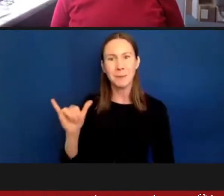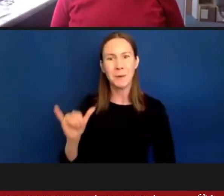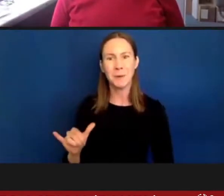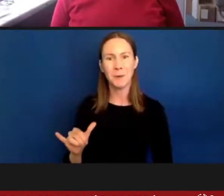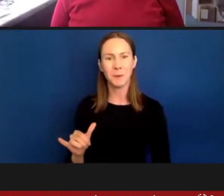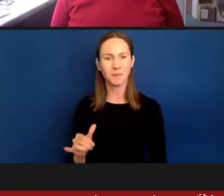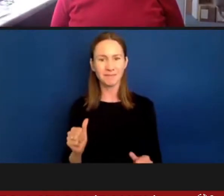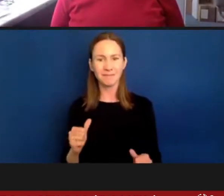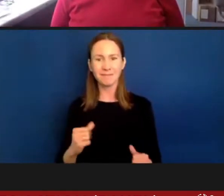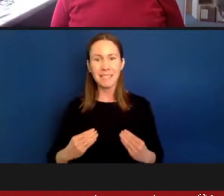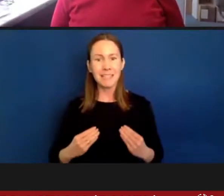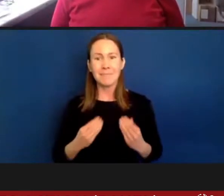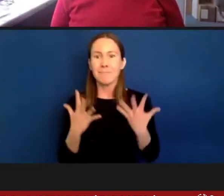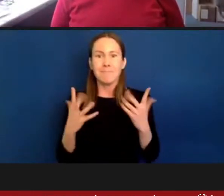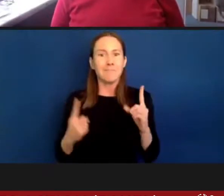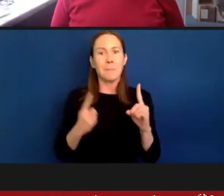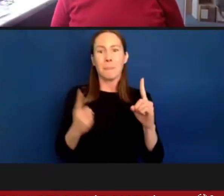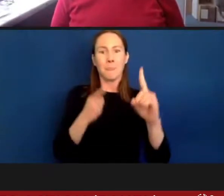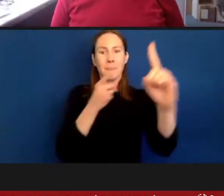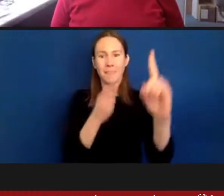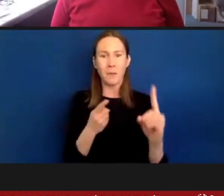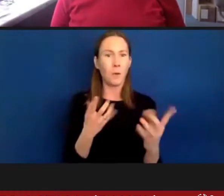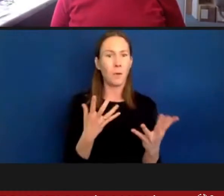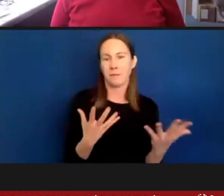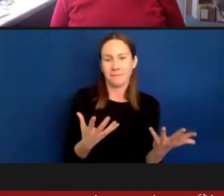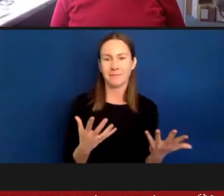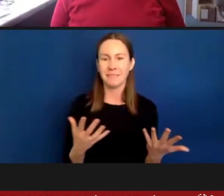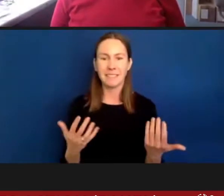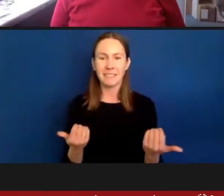“I can aspire to be in science. I can aspire to be a researcher.”